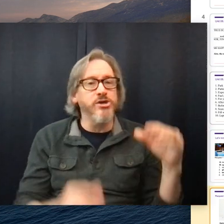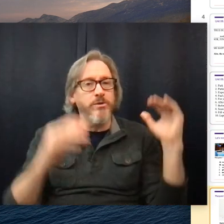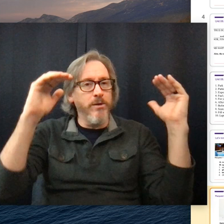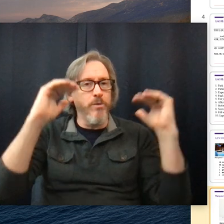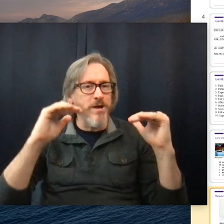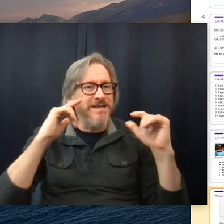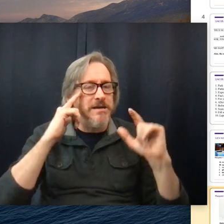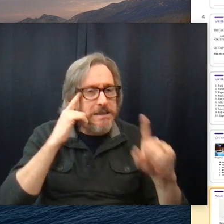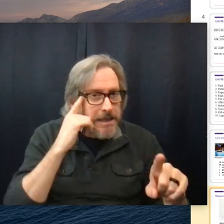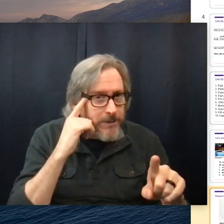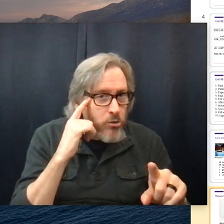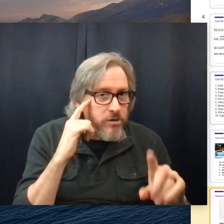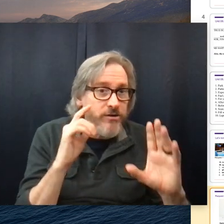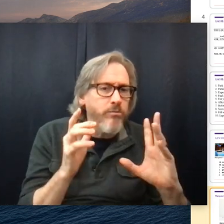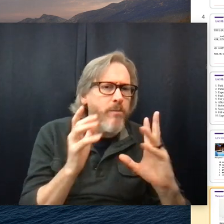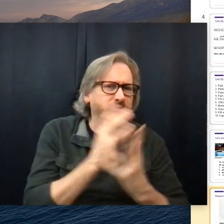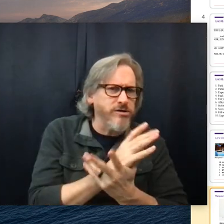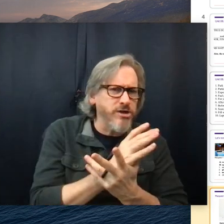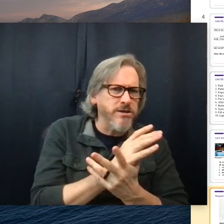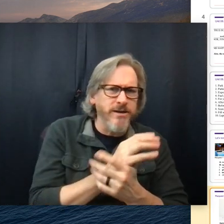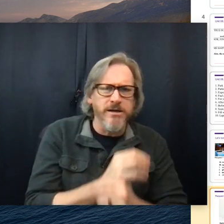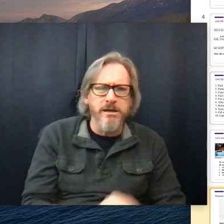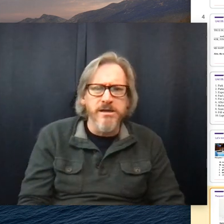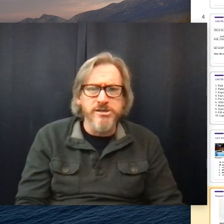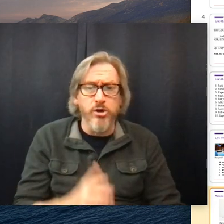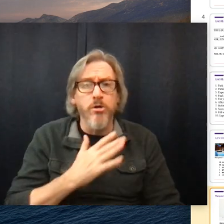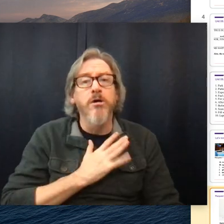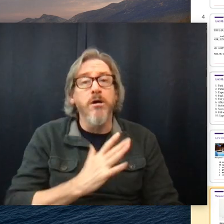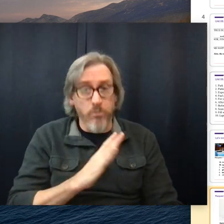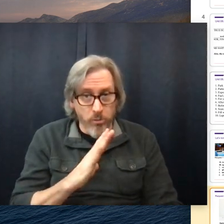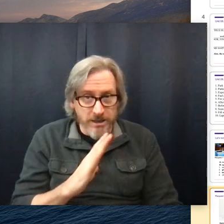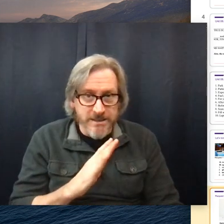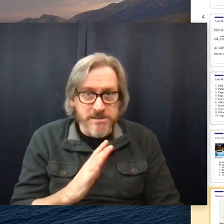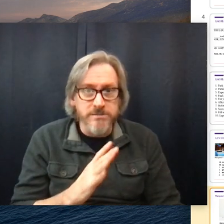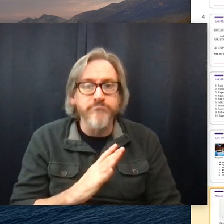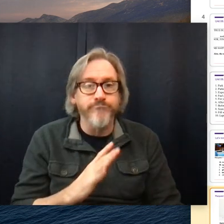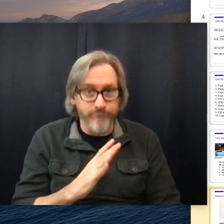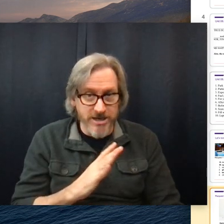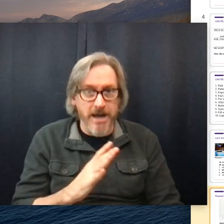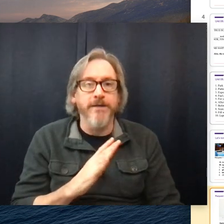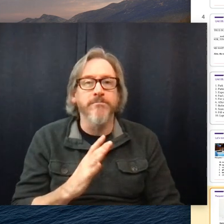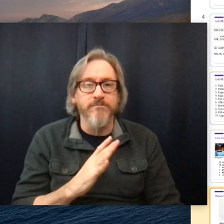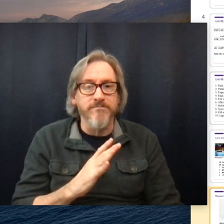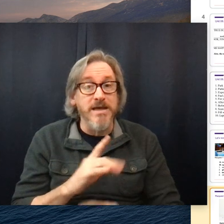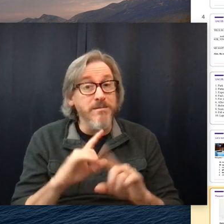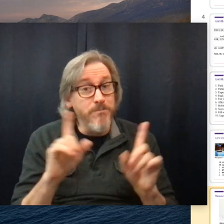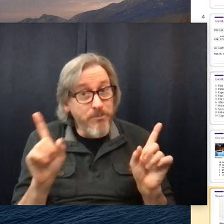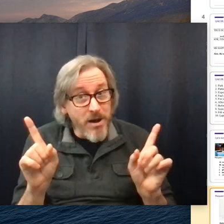so we break it down a little bit more than what we first talked about it so willingness nodding